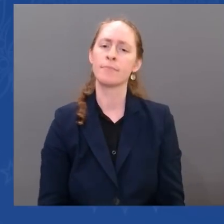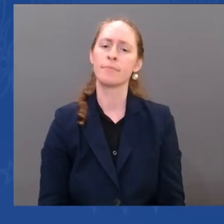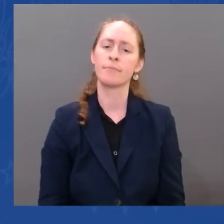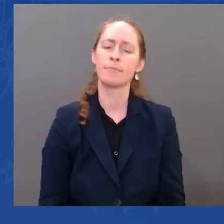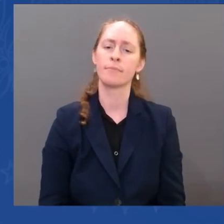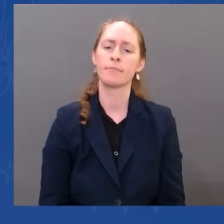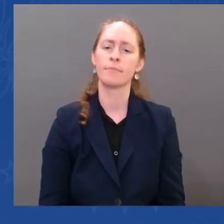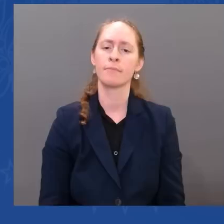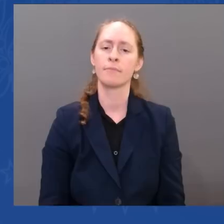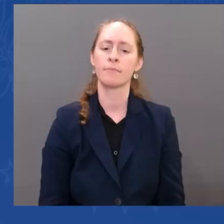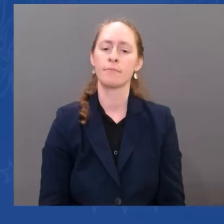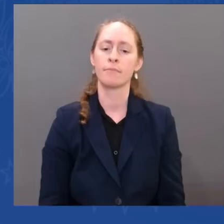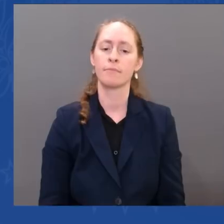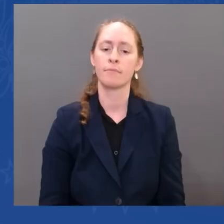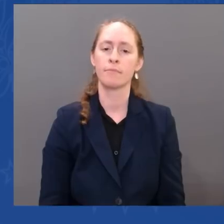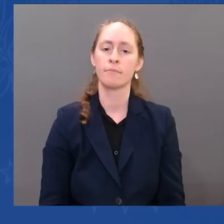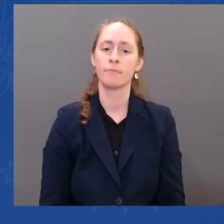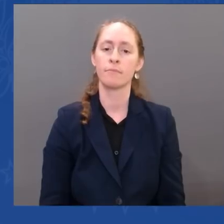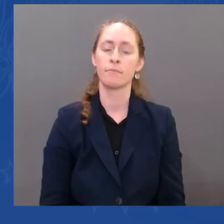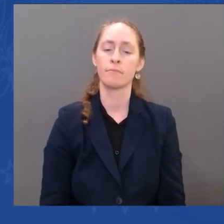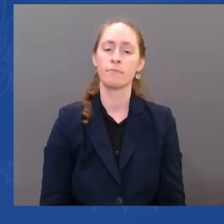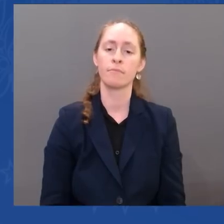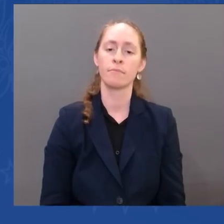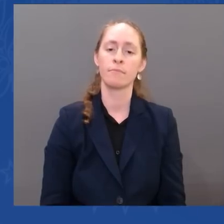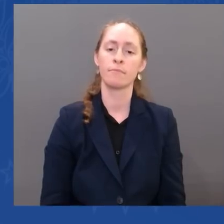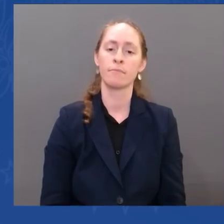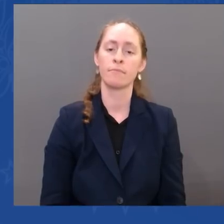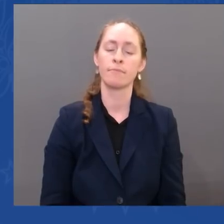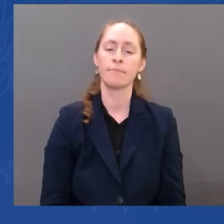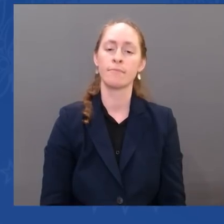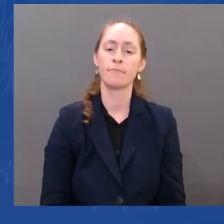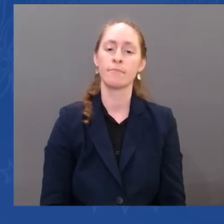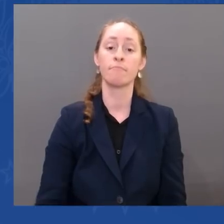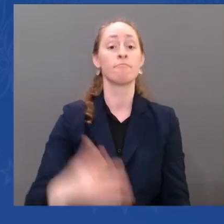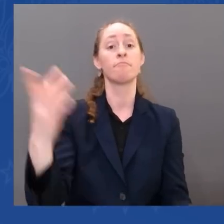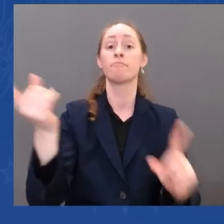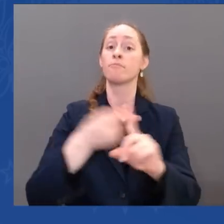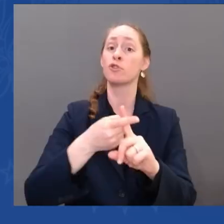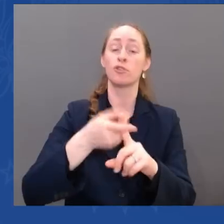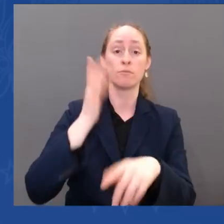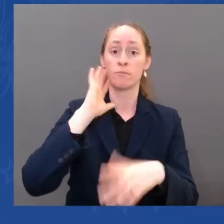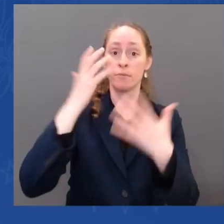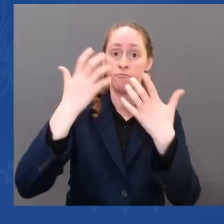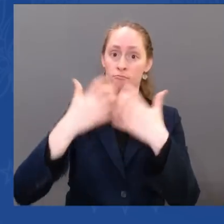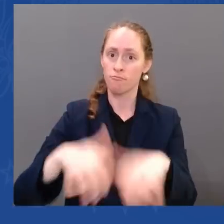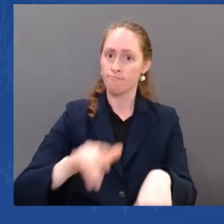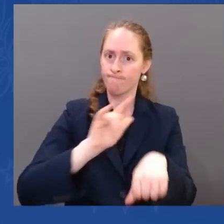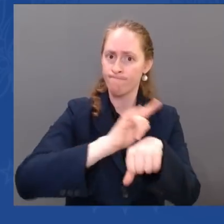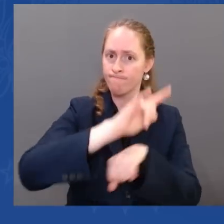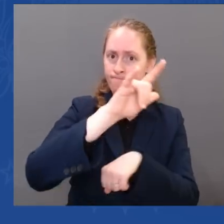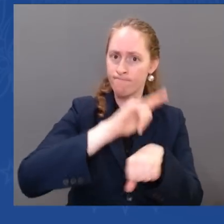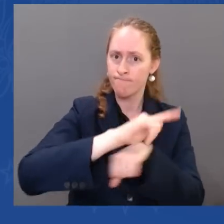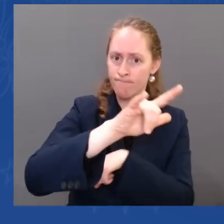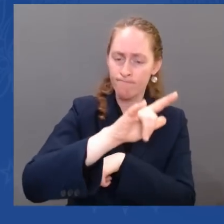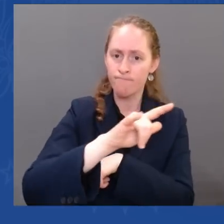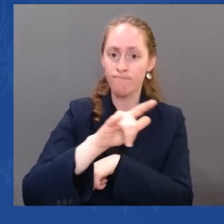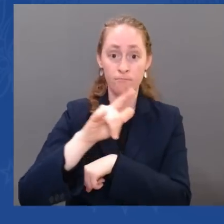and we do hope to be able to add this fantastic plane to the Greek Air Force before the end of this decade.